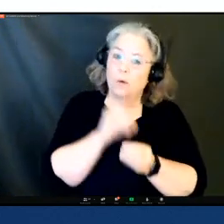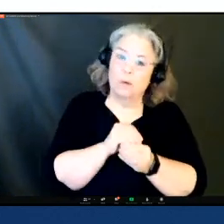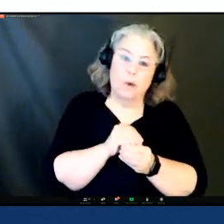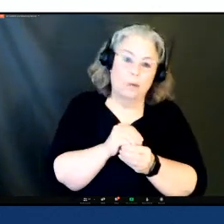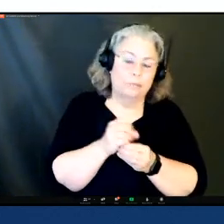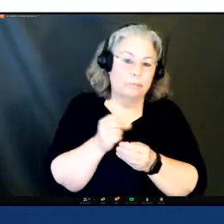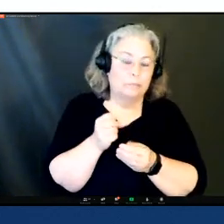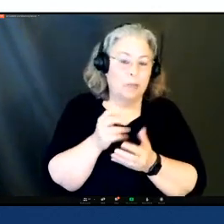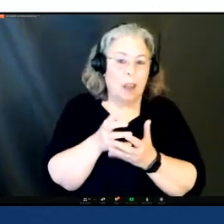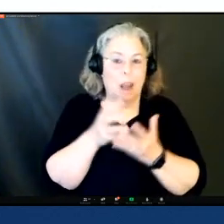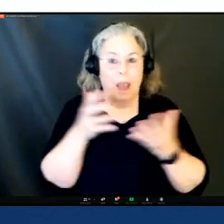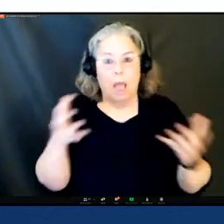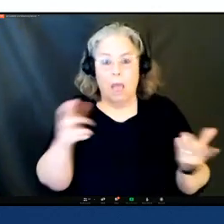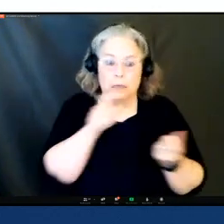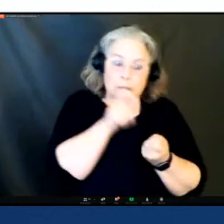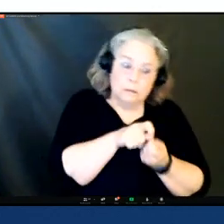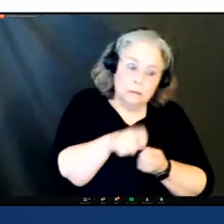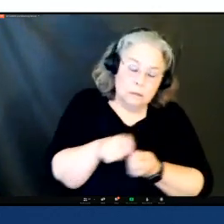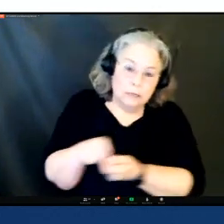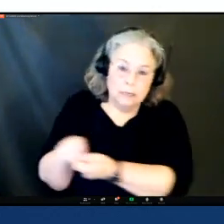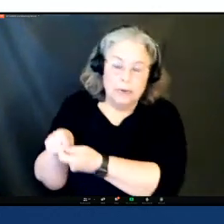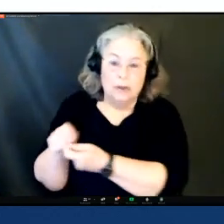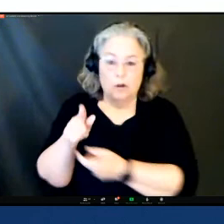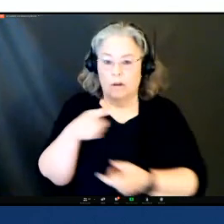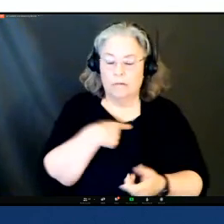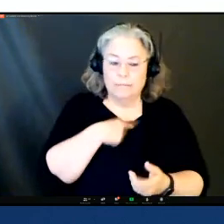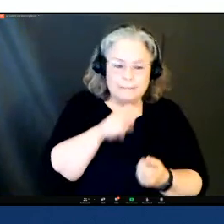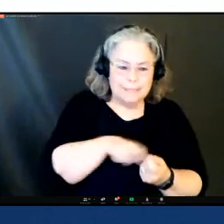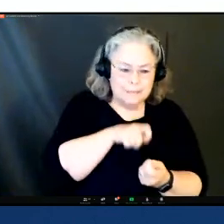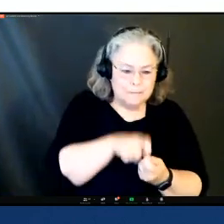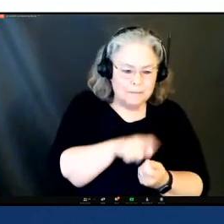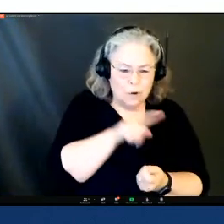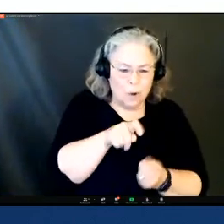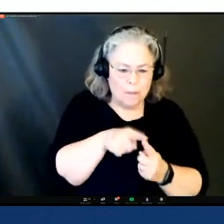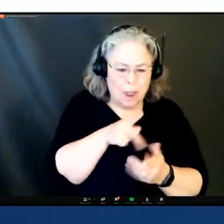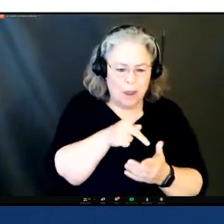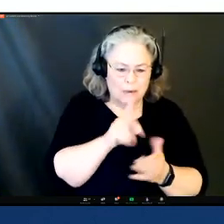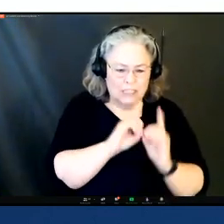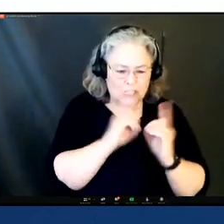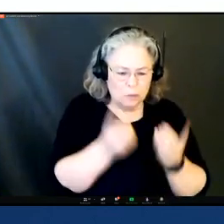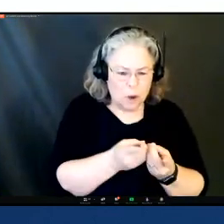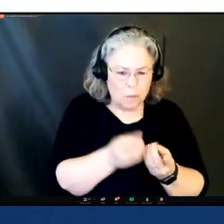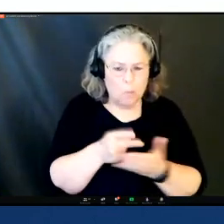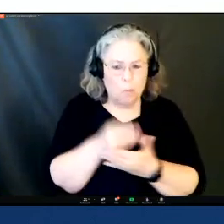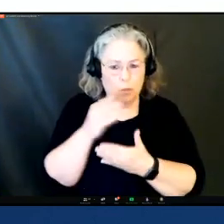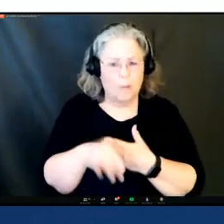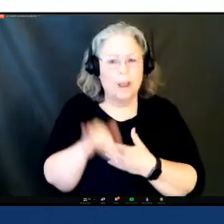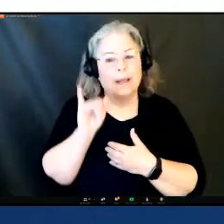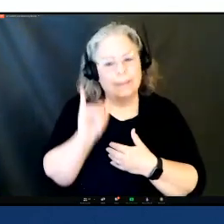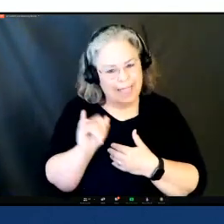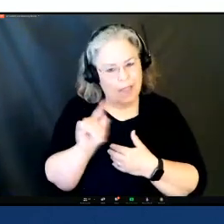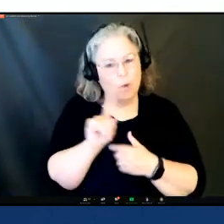And if you have a specific question about a department or program, it's the place to go to find more information.